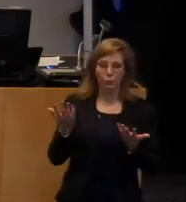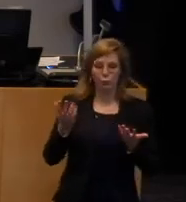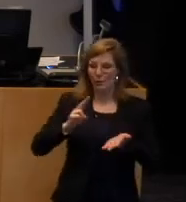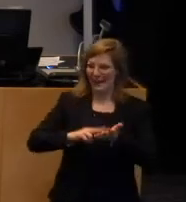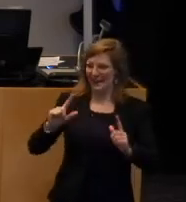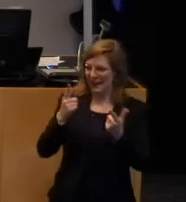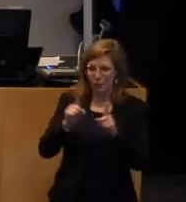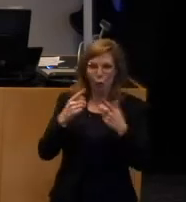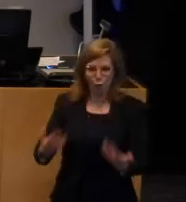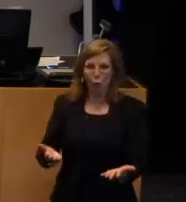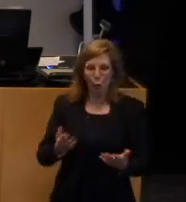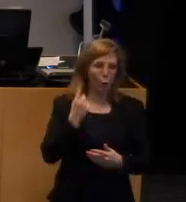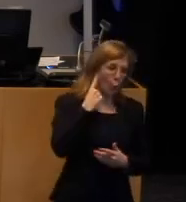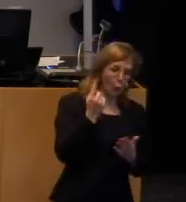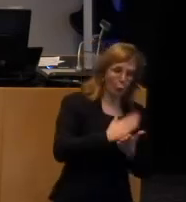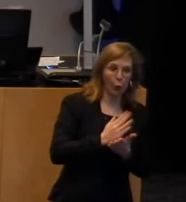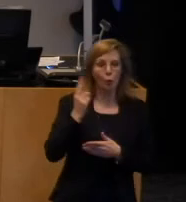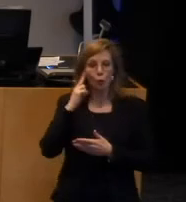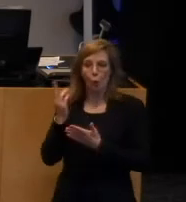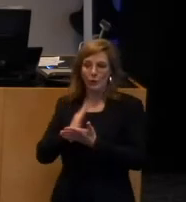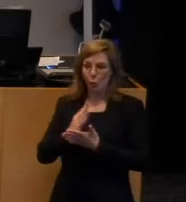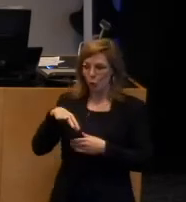could be commissioned to translate or interpret such a text.